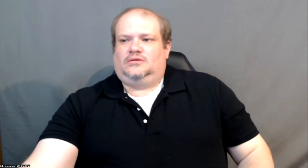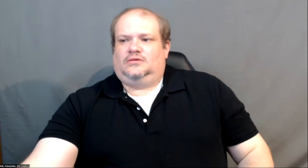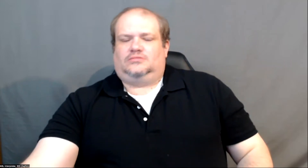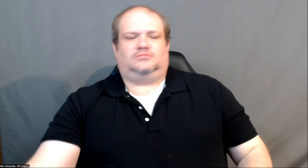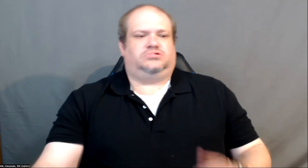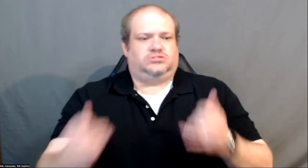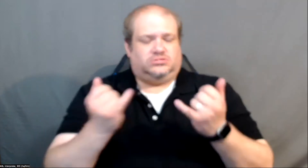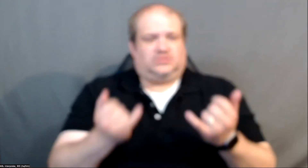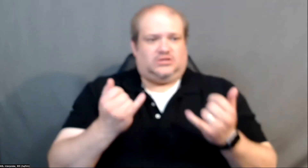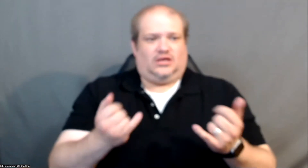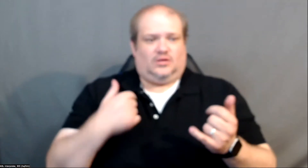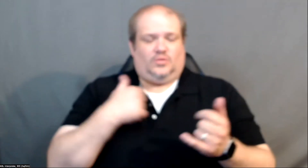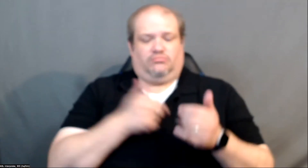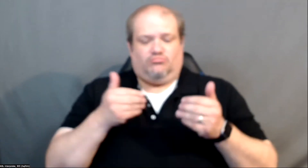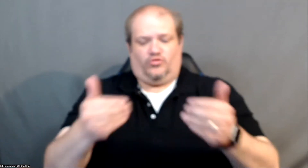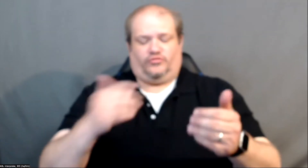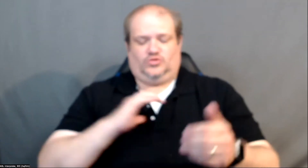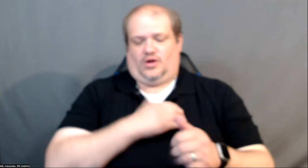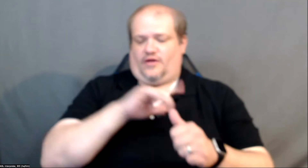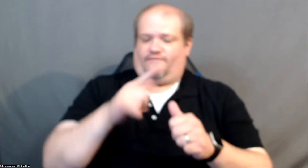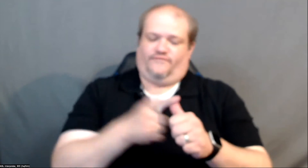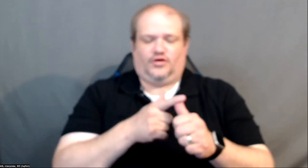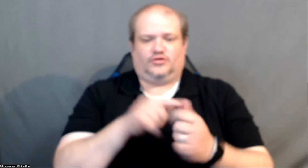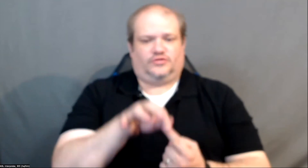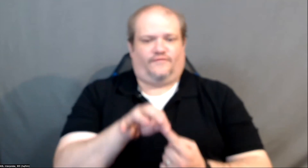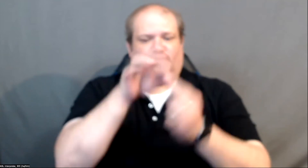we can move on to our first featured reader for tonight.